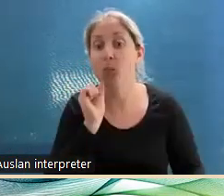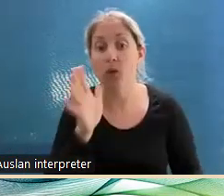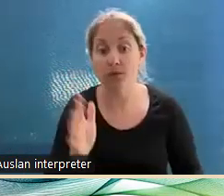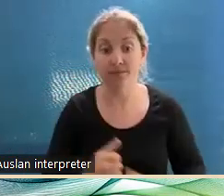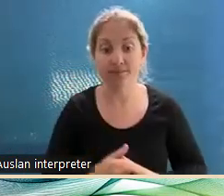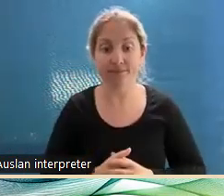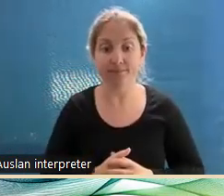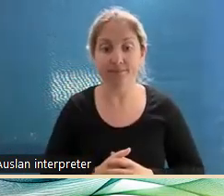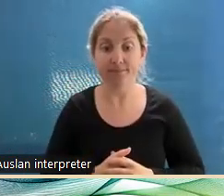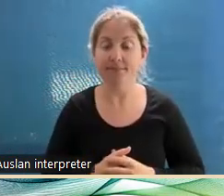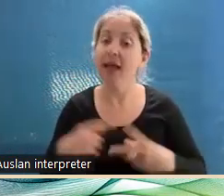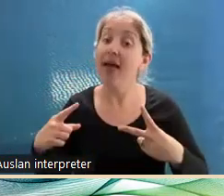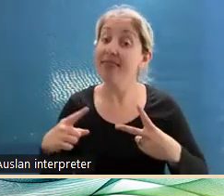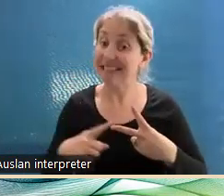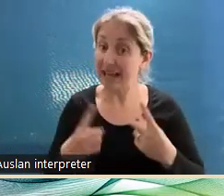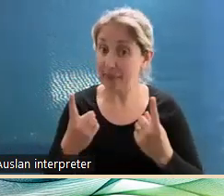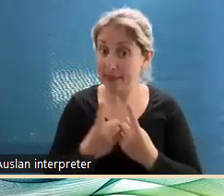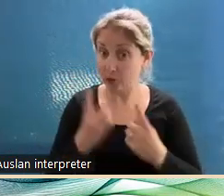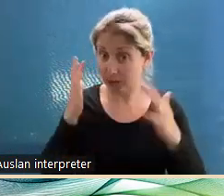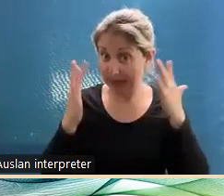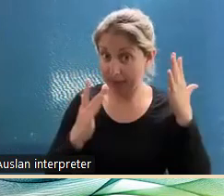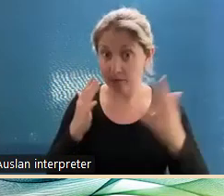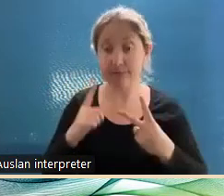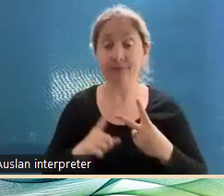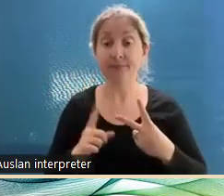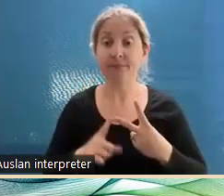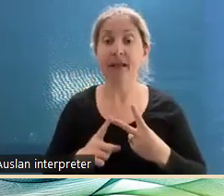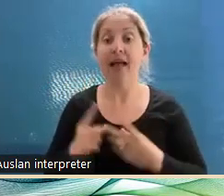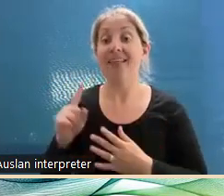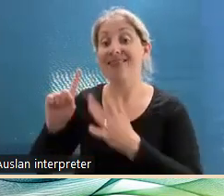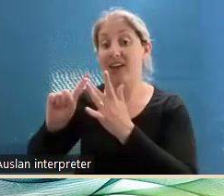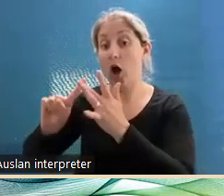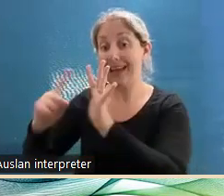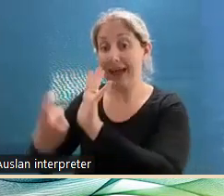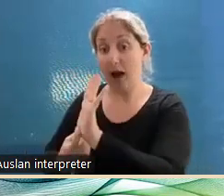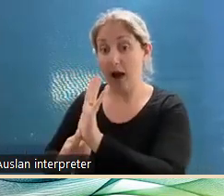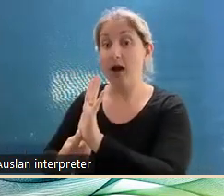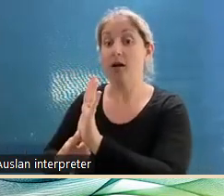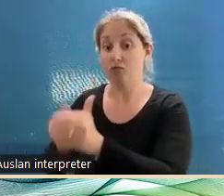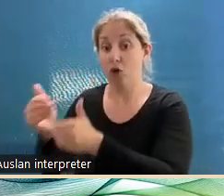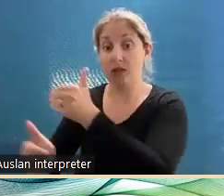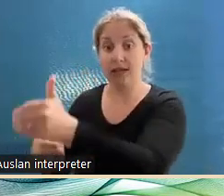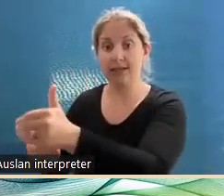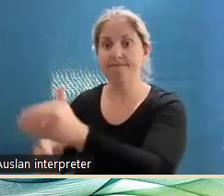The second point to note is that the Independent Expert Review Process is entirely confidential.